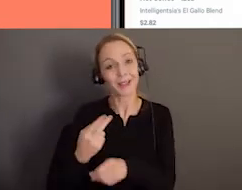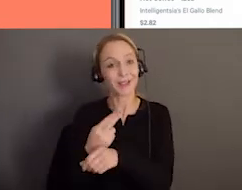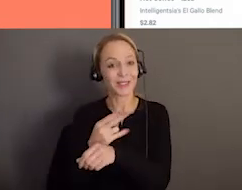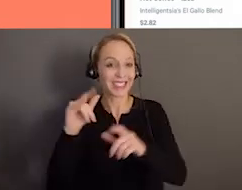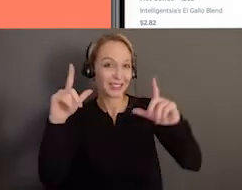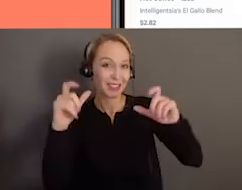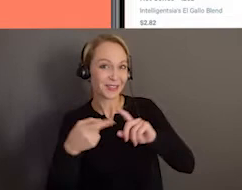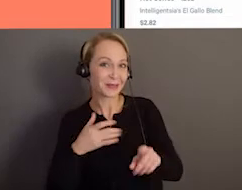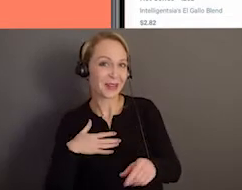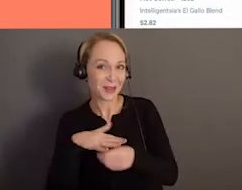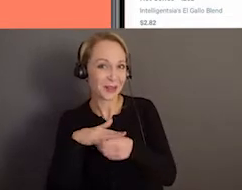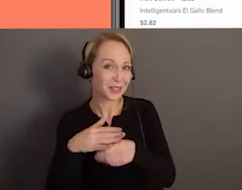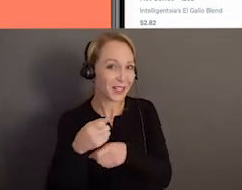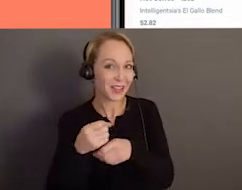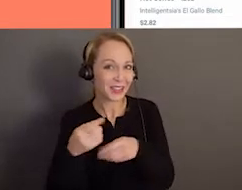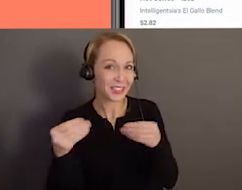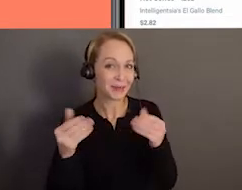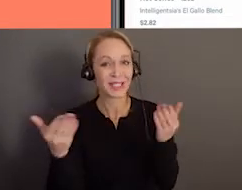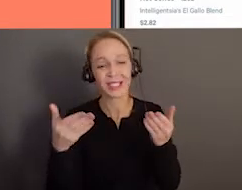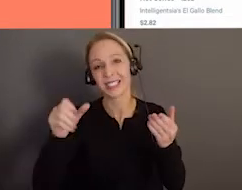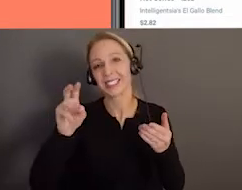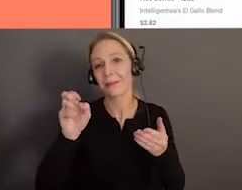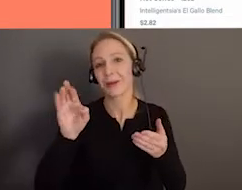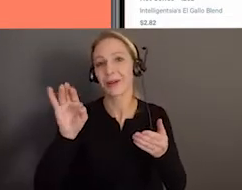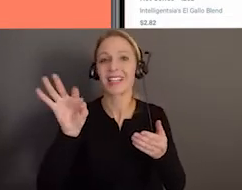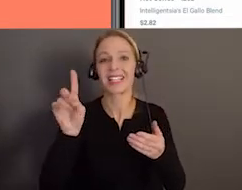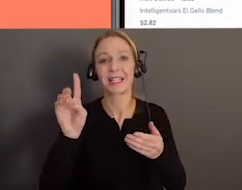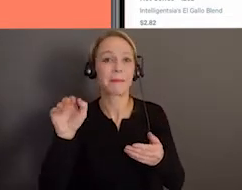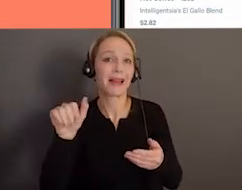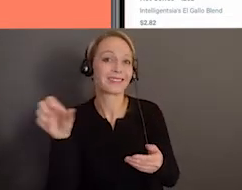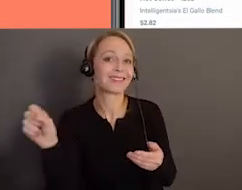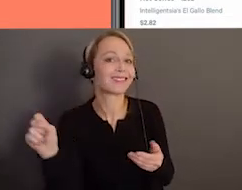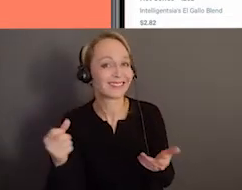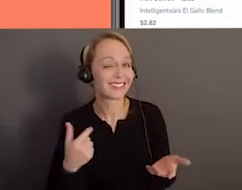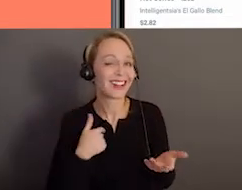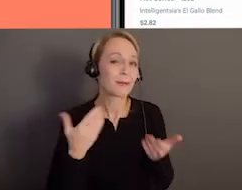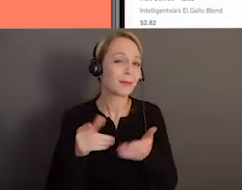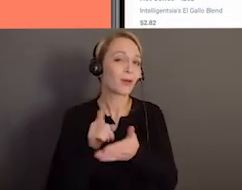THIS IS A SCREEN SHOP FROM MY LOCAL COFFEE SHOP IN